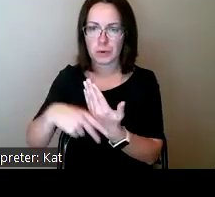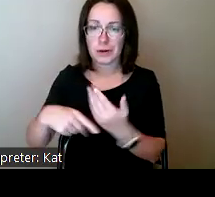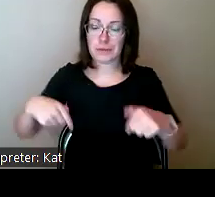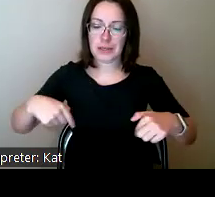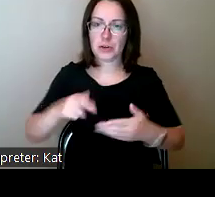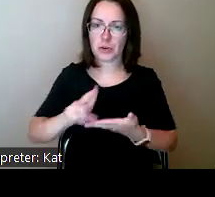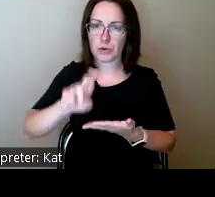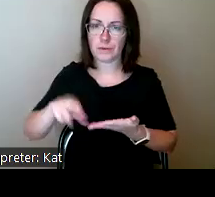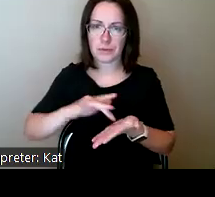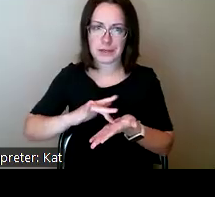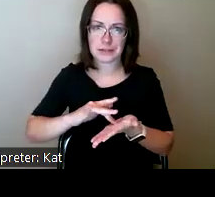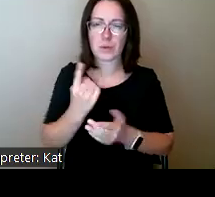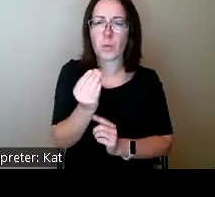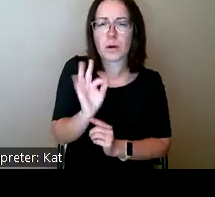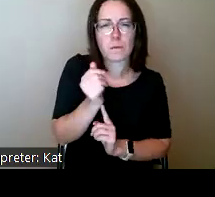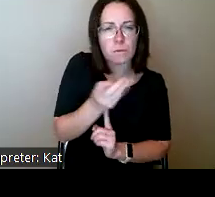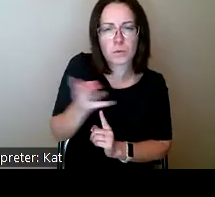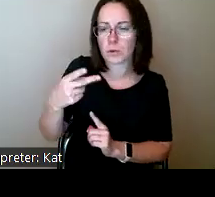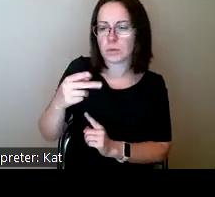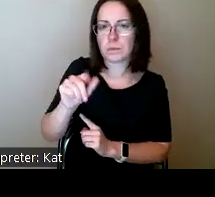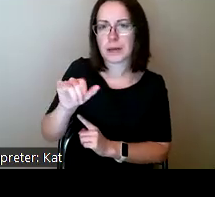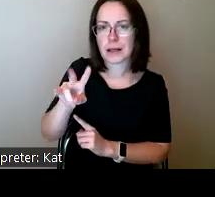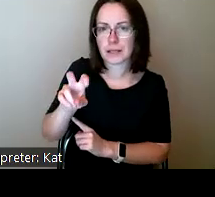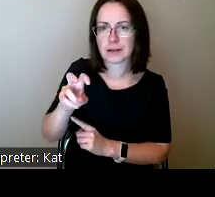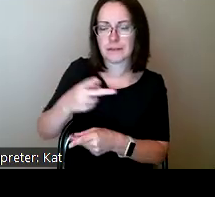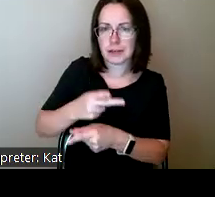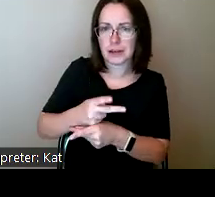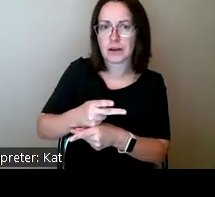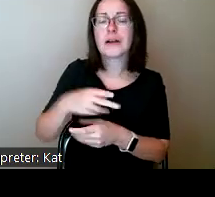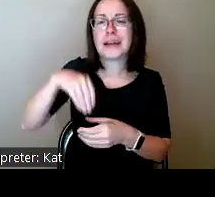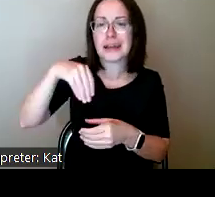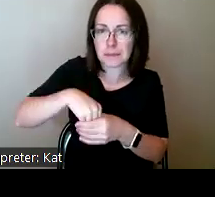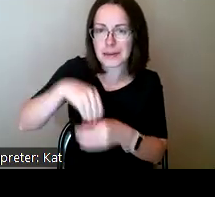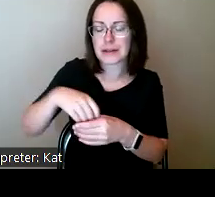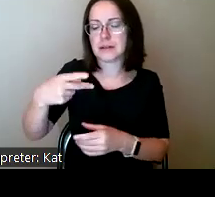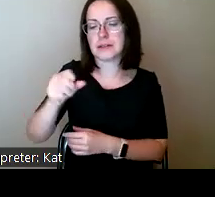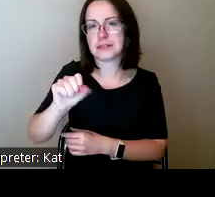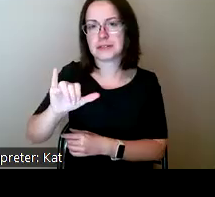among the few palative care embedded psychedelic assisted psychotherapy programs in the United